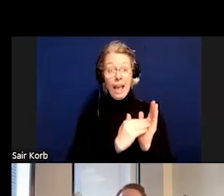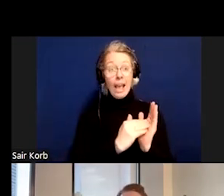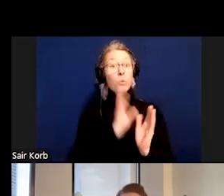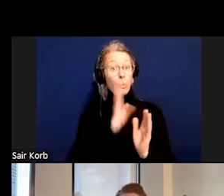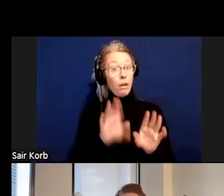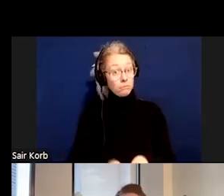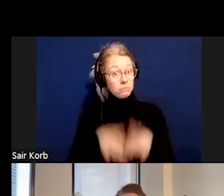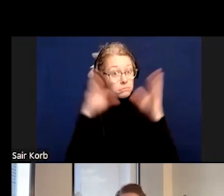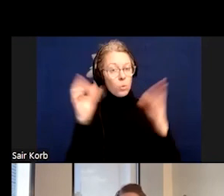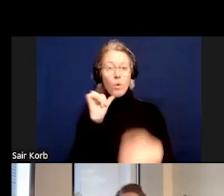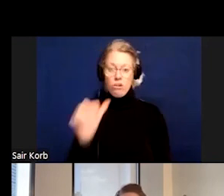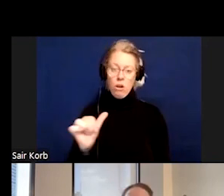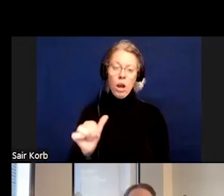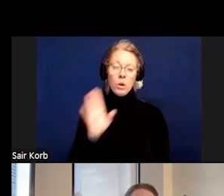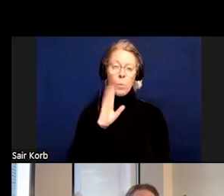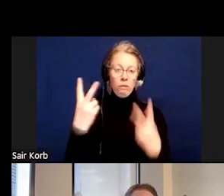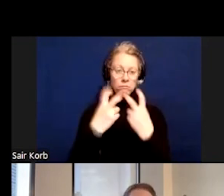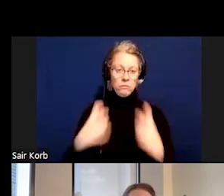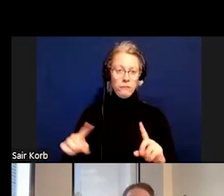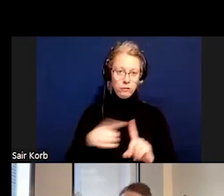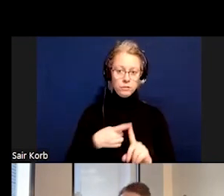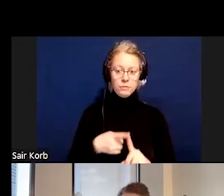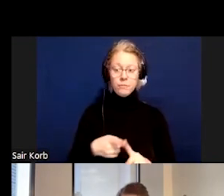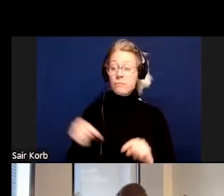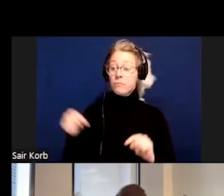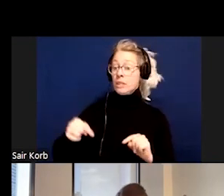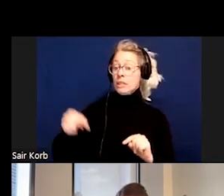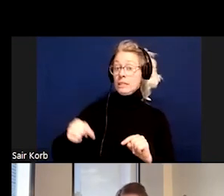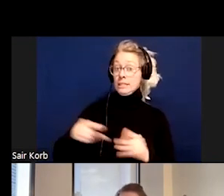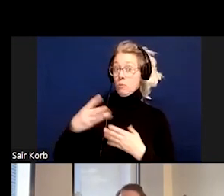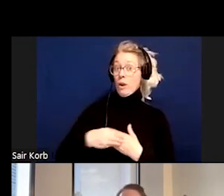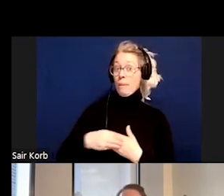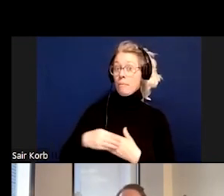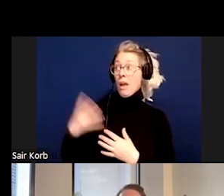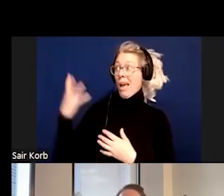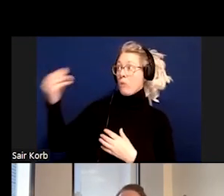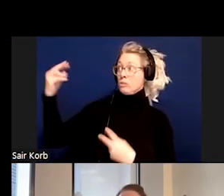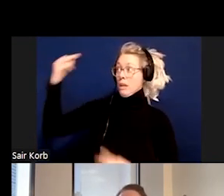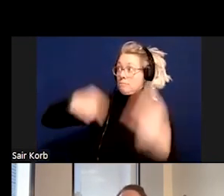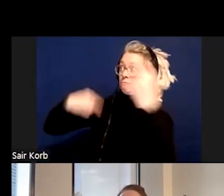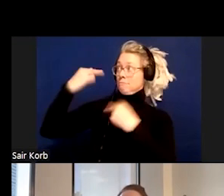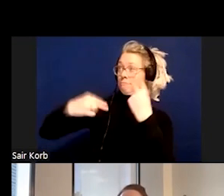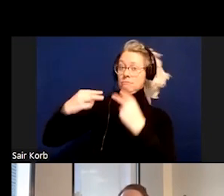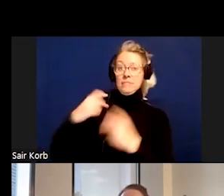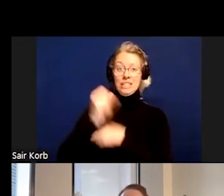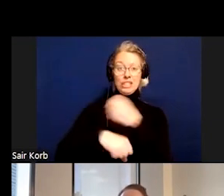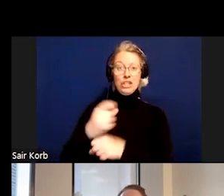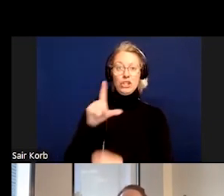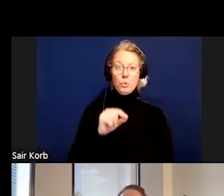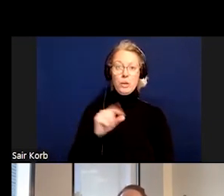program has been undergoing long-term third-party evaluation which we began in 2020/2021, and